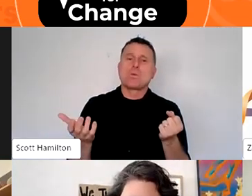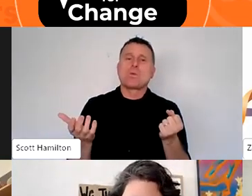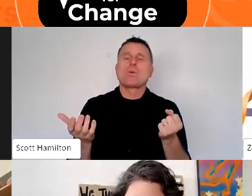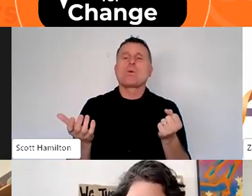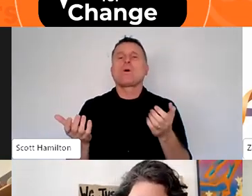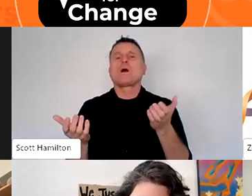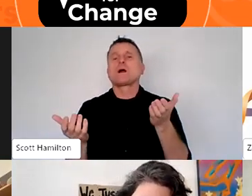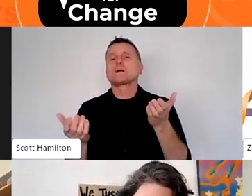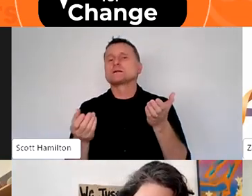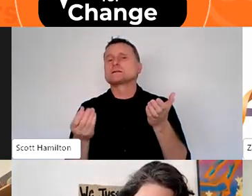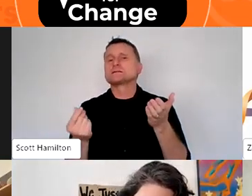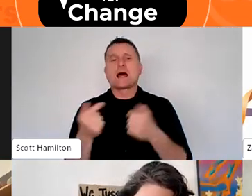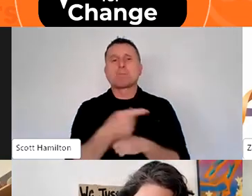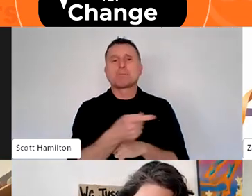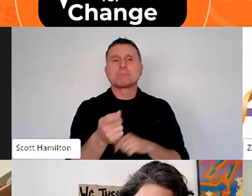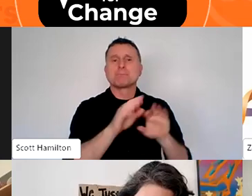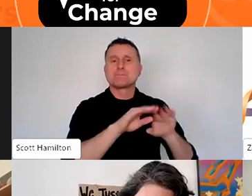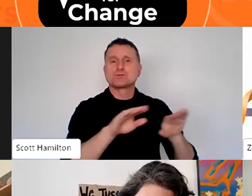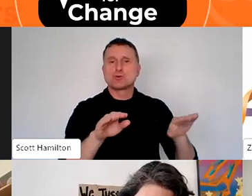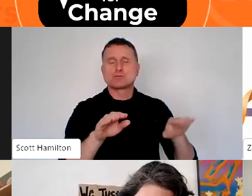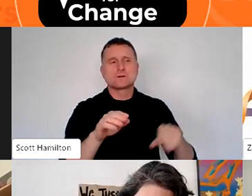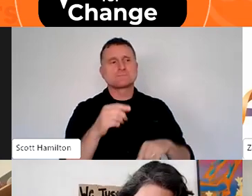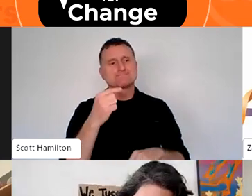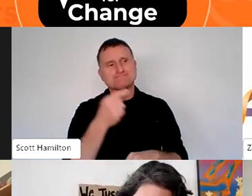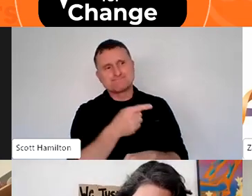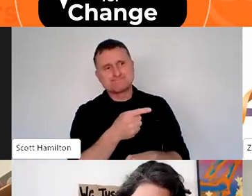consider them to be a child with a particular issue, but they just